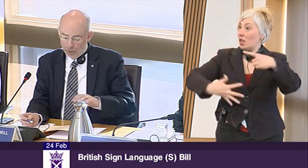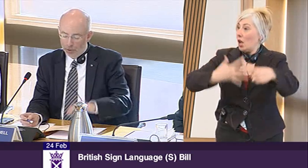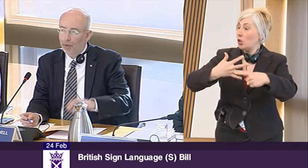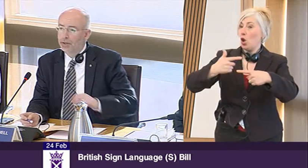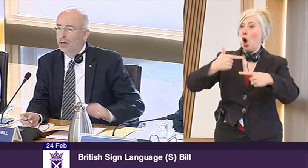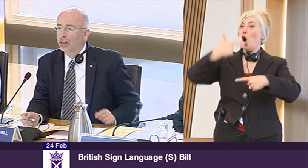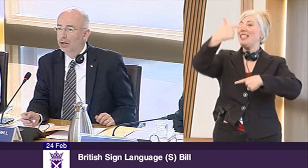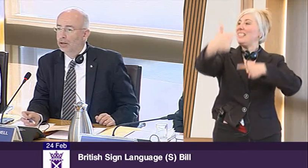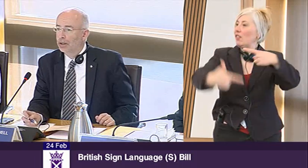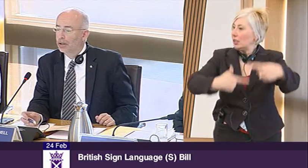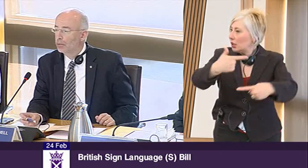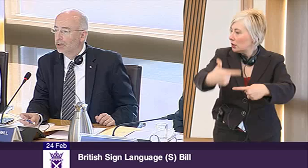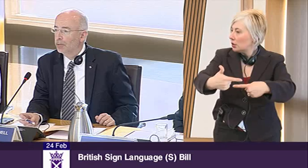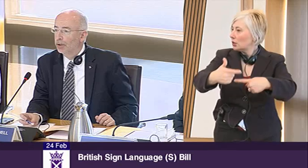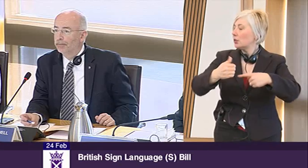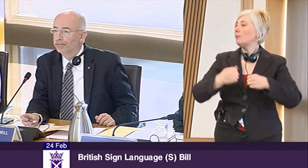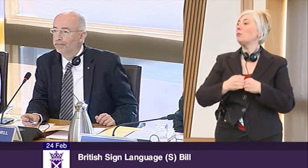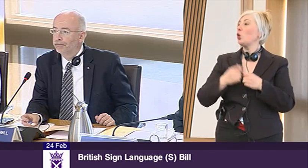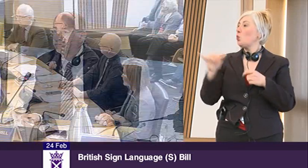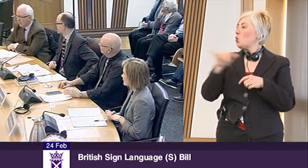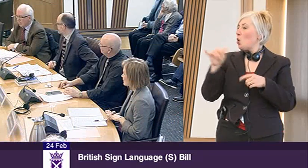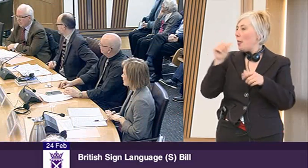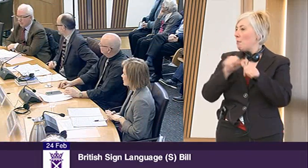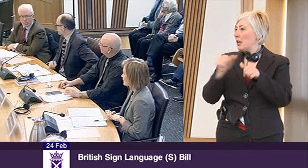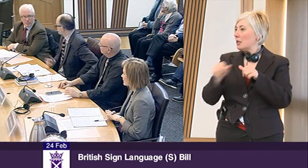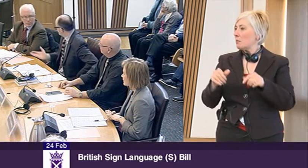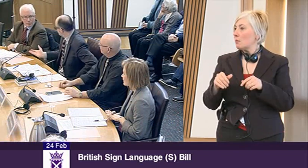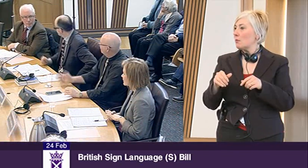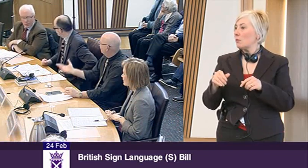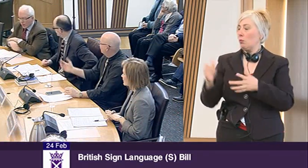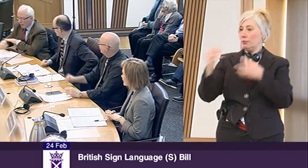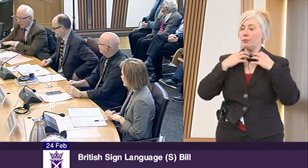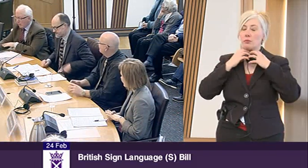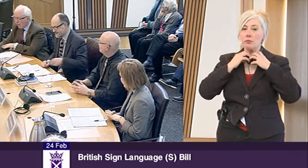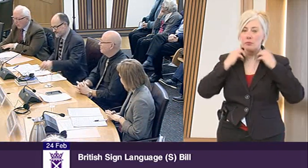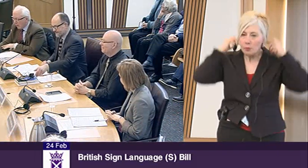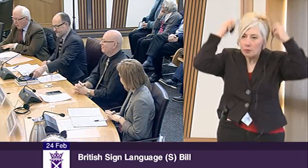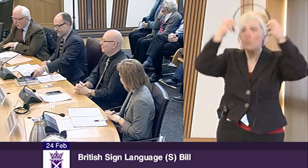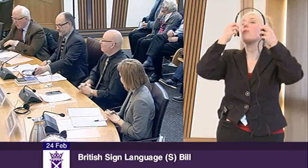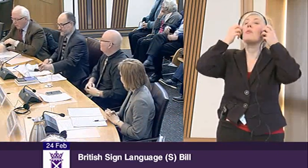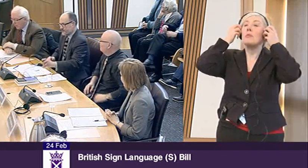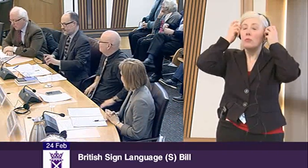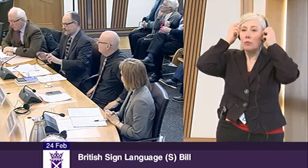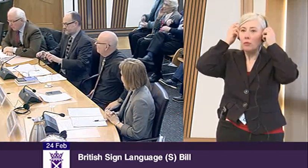opposed to the timeframe that is laid out in the bill?